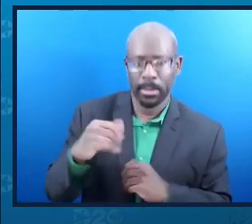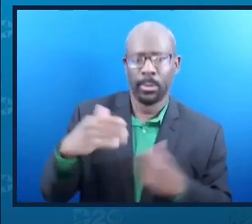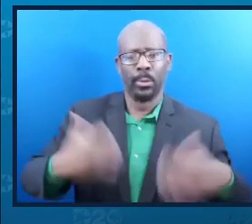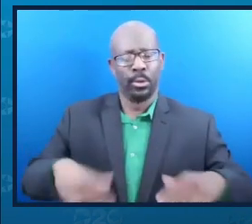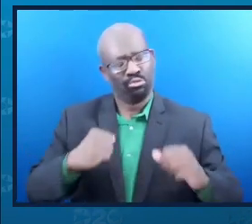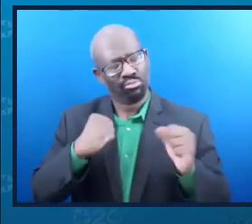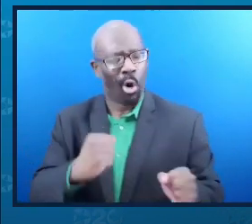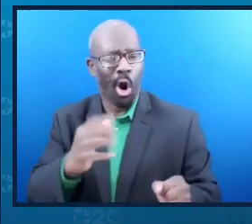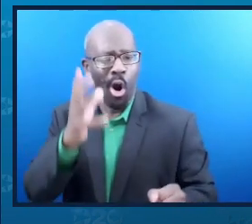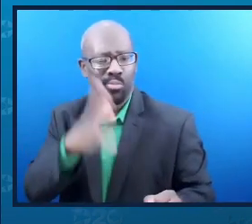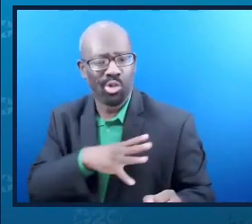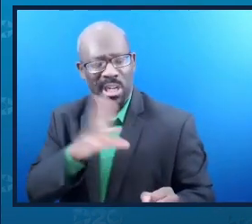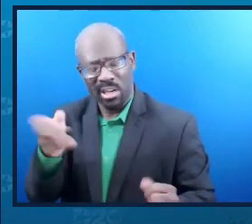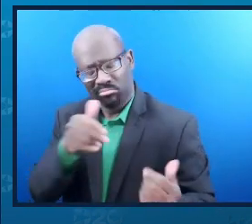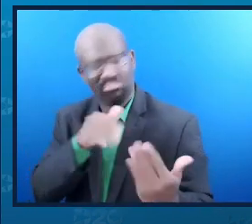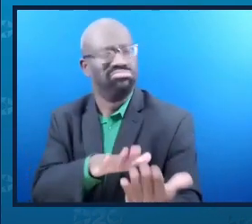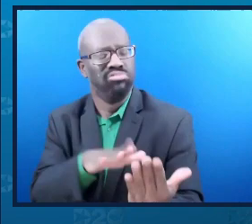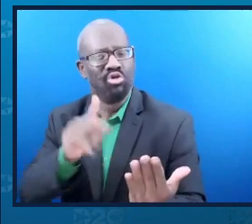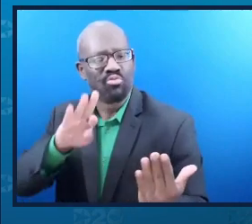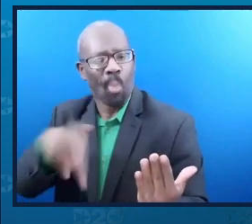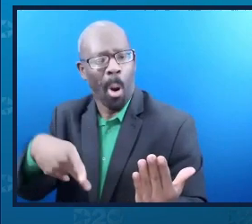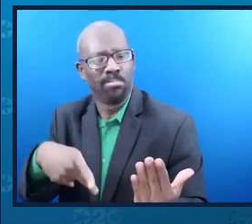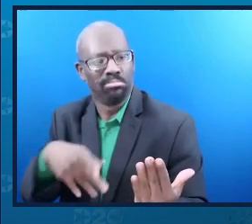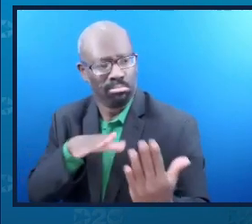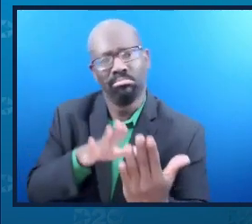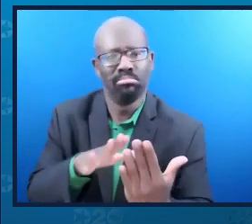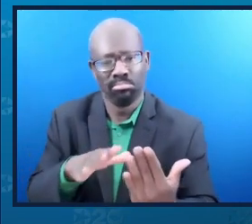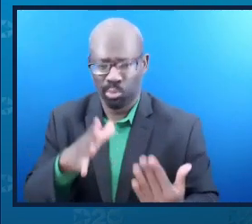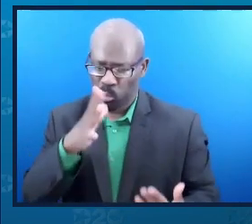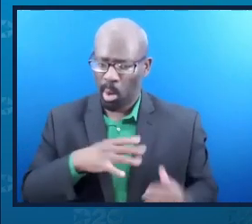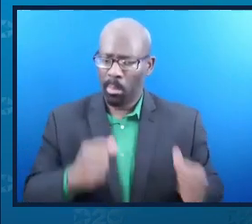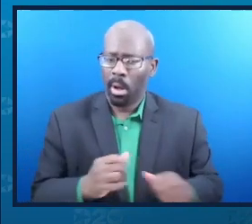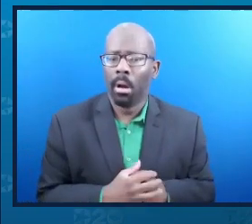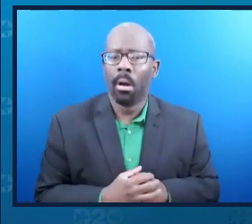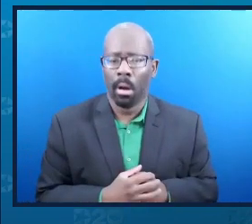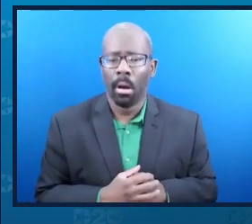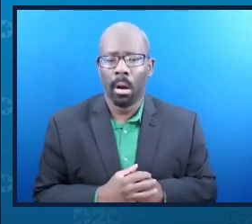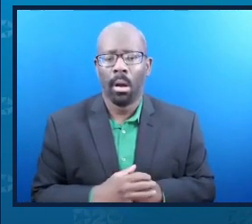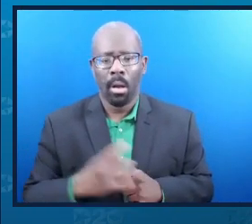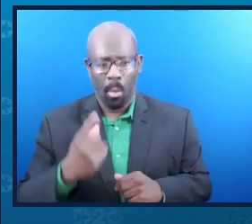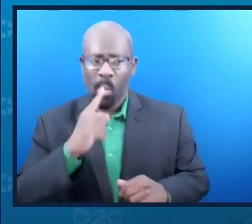BUT NEVER BEFORE. I AM A MOTHER OF FIVE. THE POWER OF THE SPEAKER IS AWESOME.